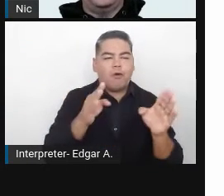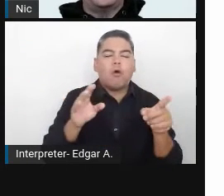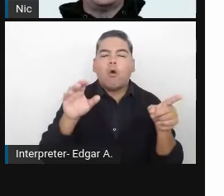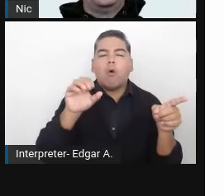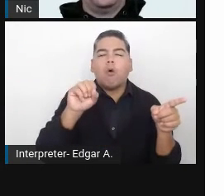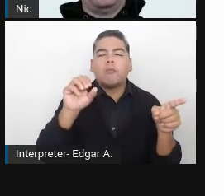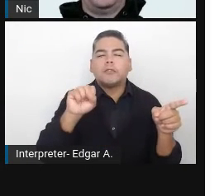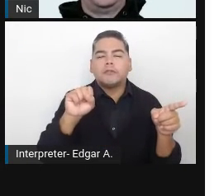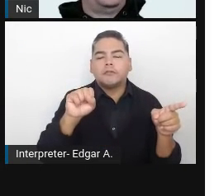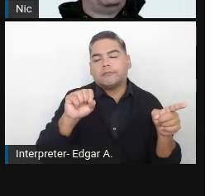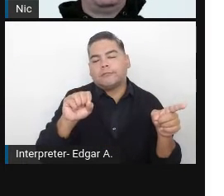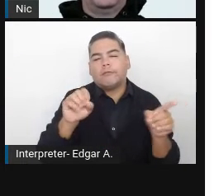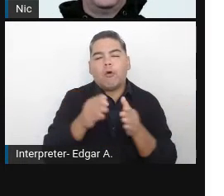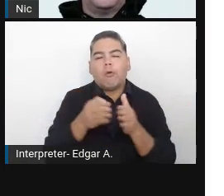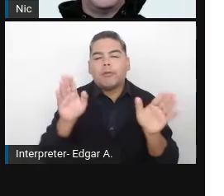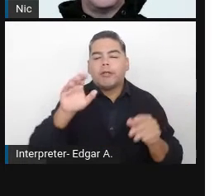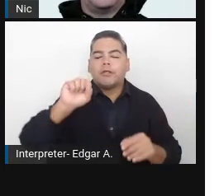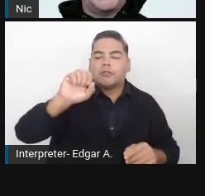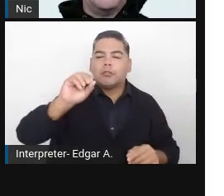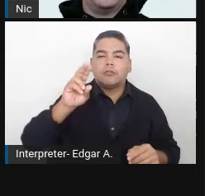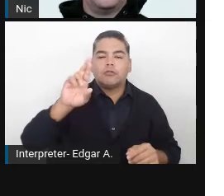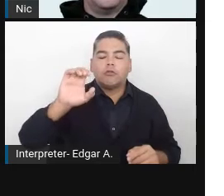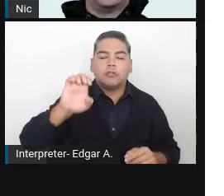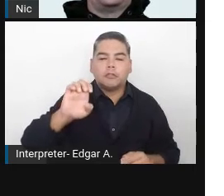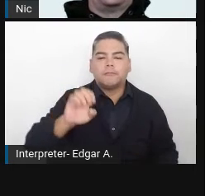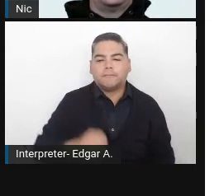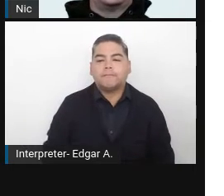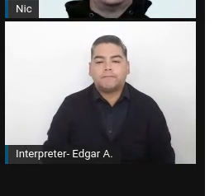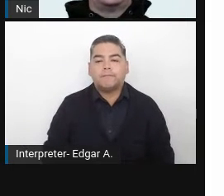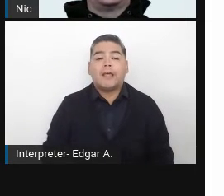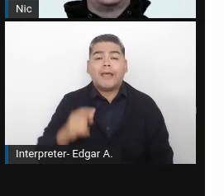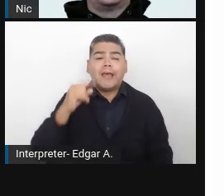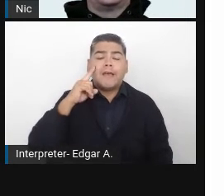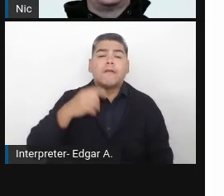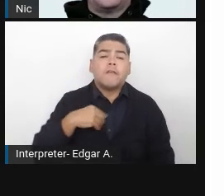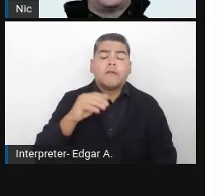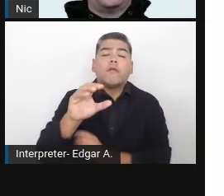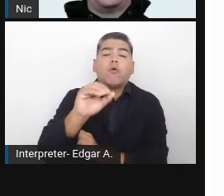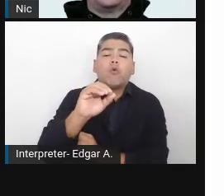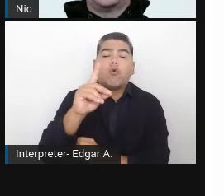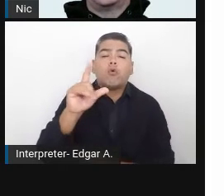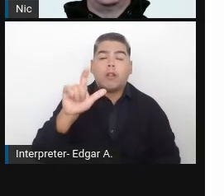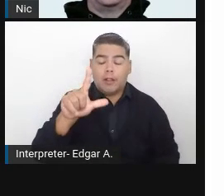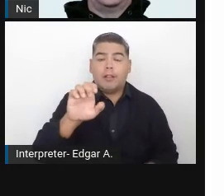There was Moodle. Moodle is known everywhere. It's the first open-source LMS to offer accessibility.